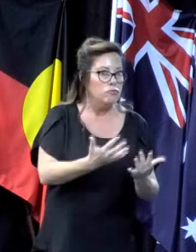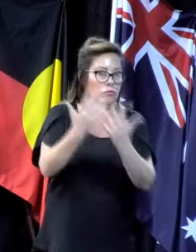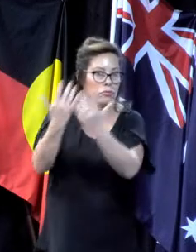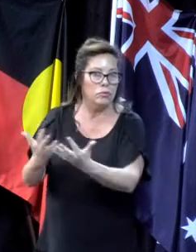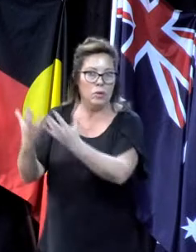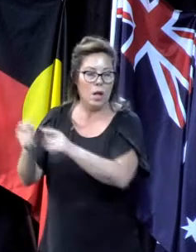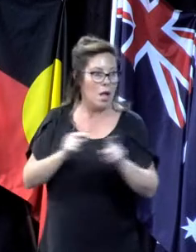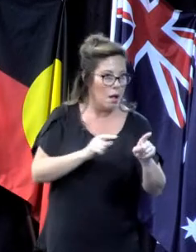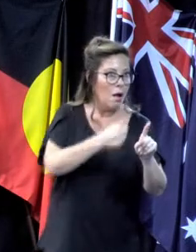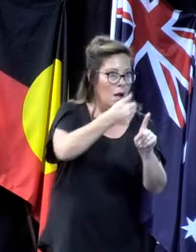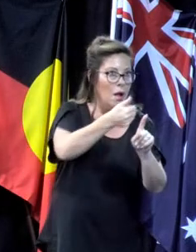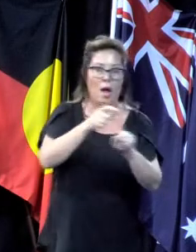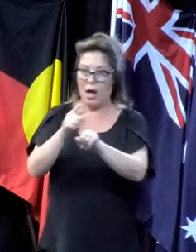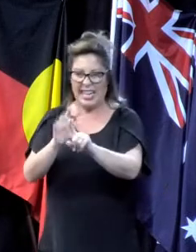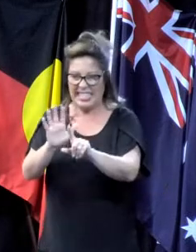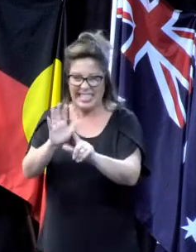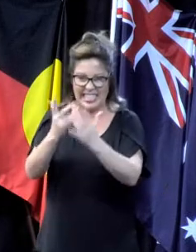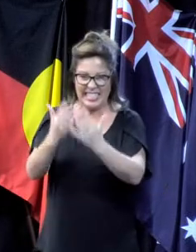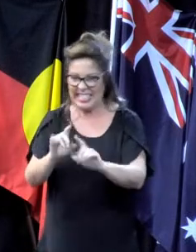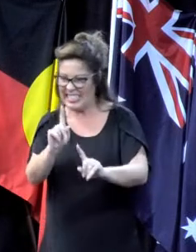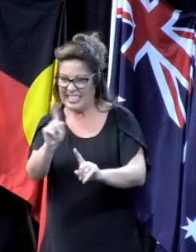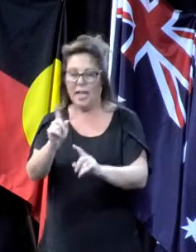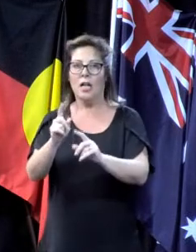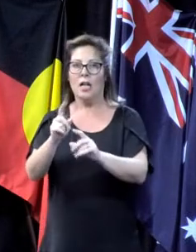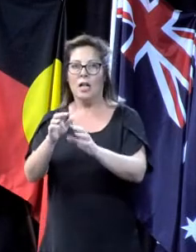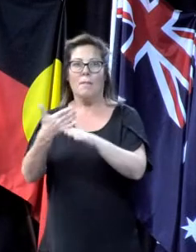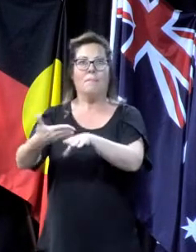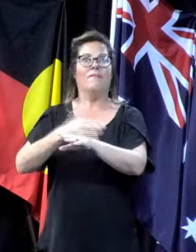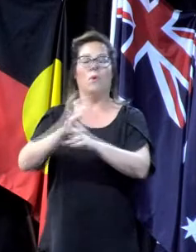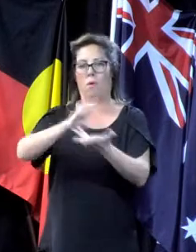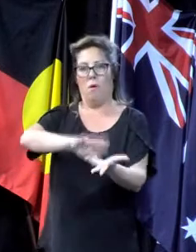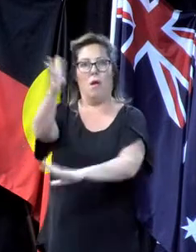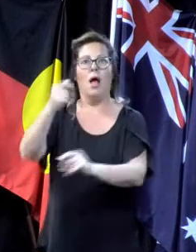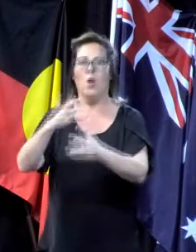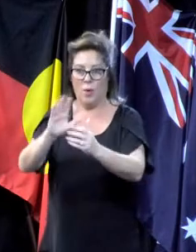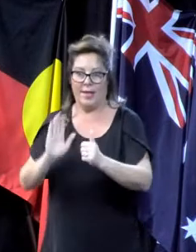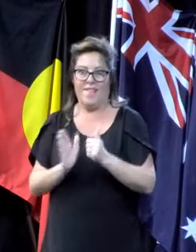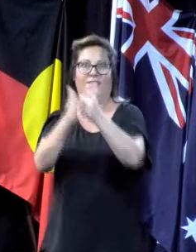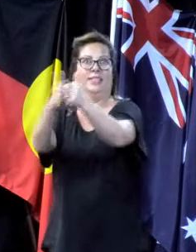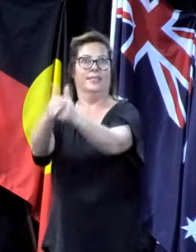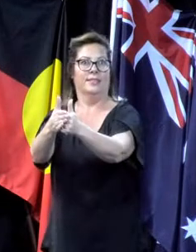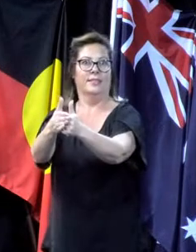and not waiting for students to fail or to retrofit those things after the fact.